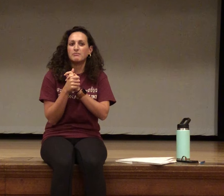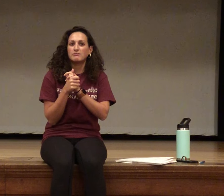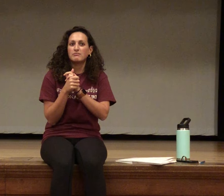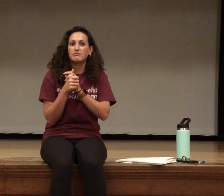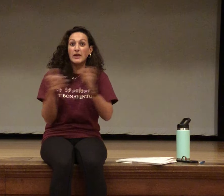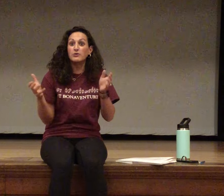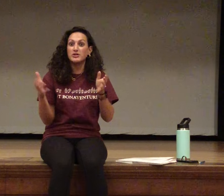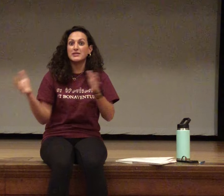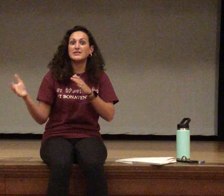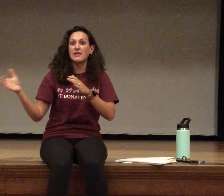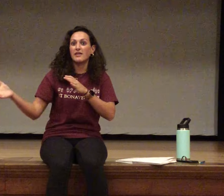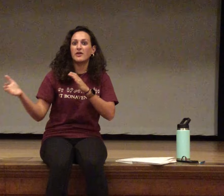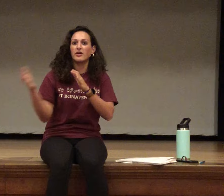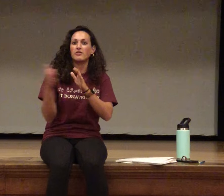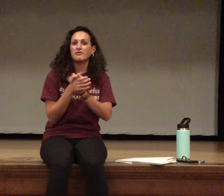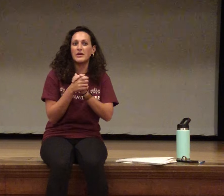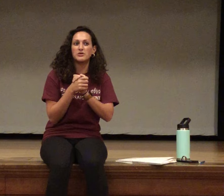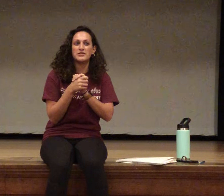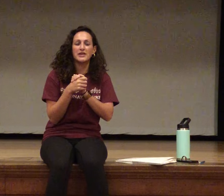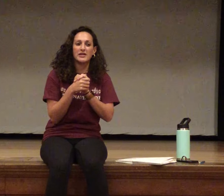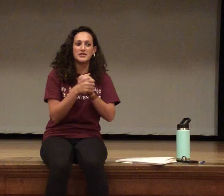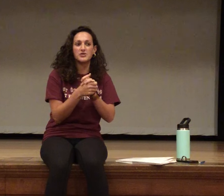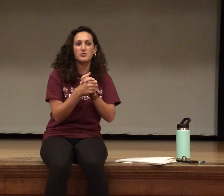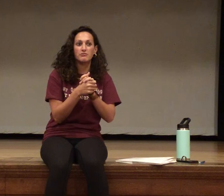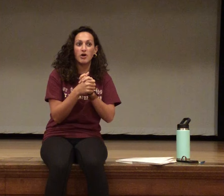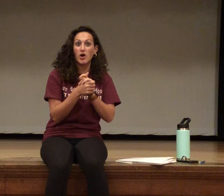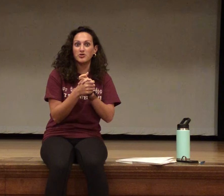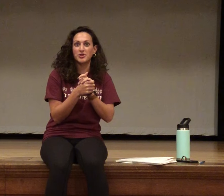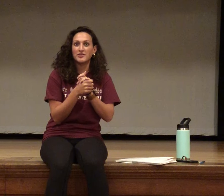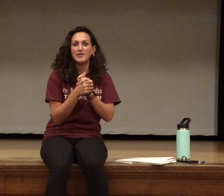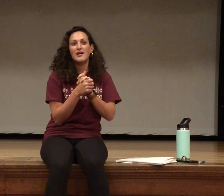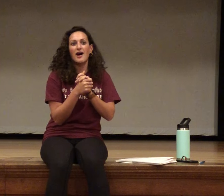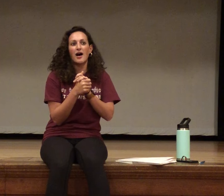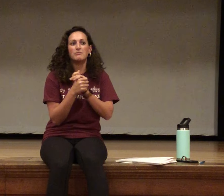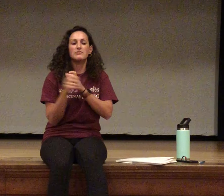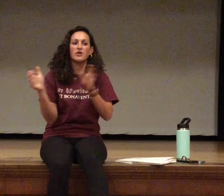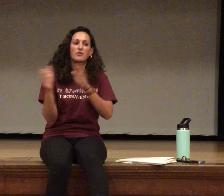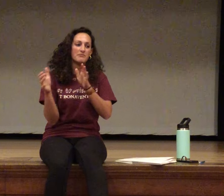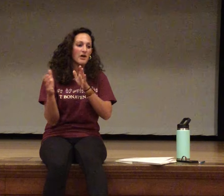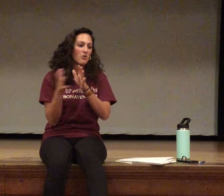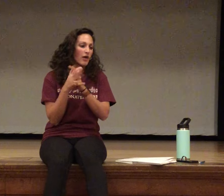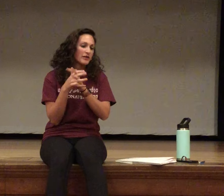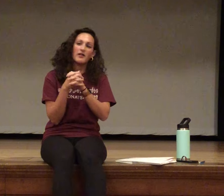um languages can say that their language is connected to a culture um so we'll end